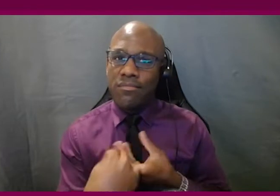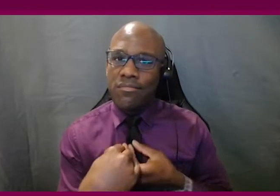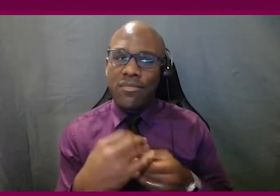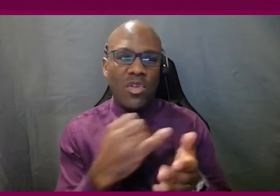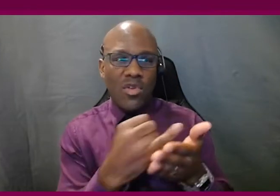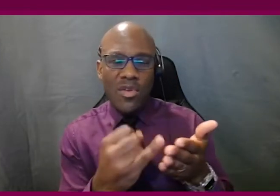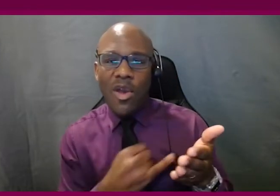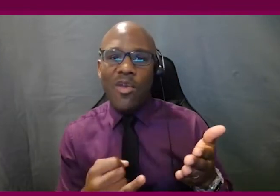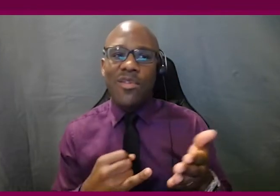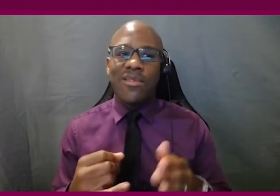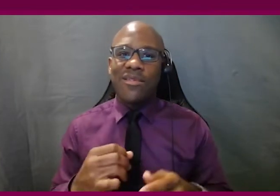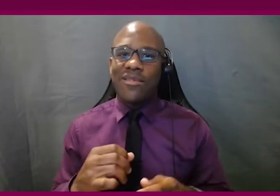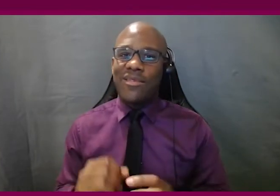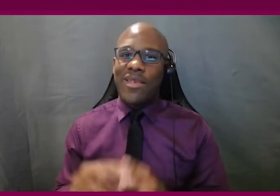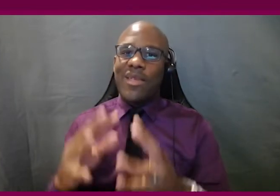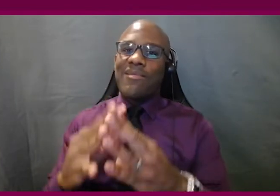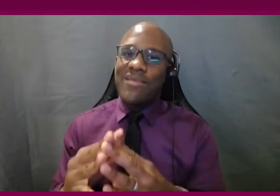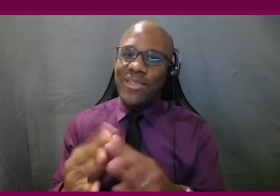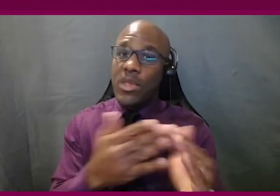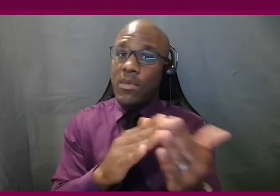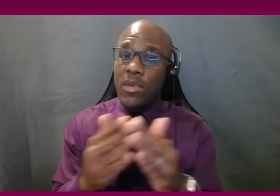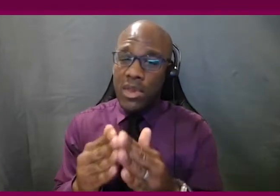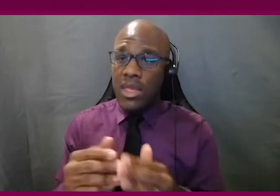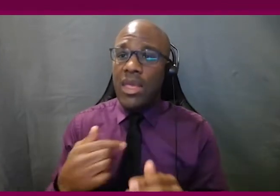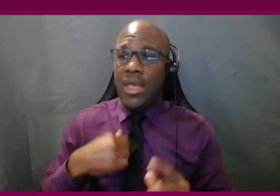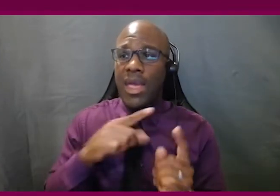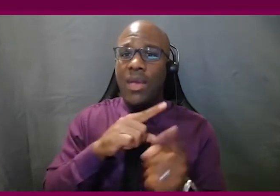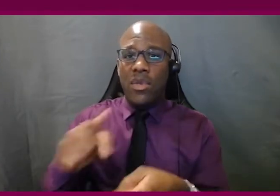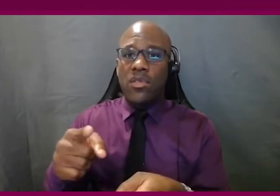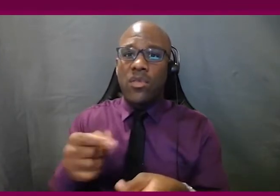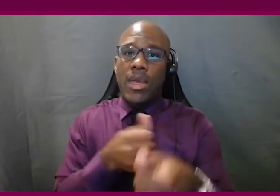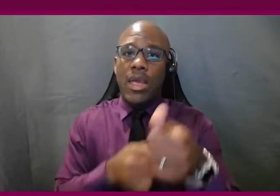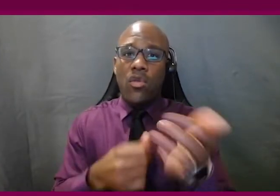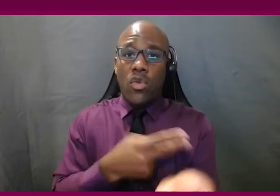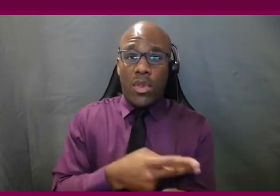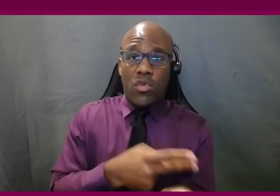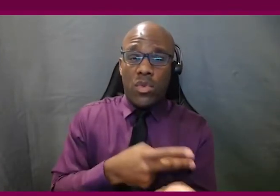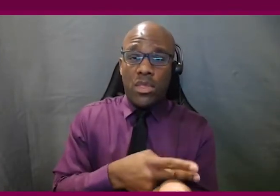users and kind of developed a sense of culture amongst ourselves with just how we interacted